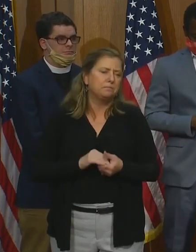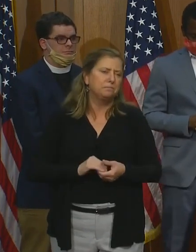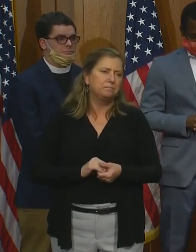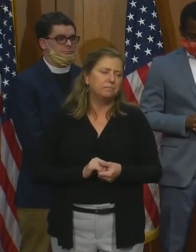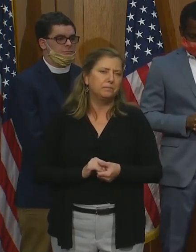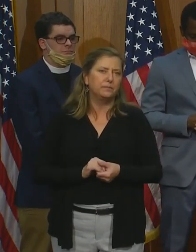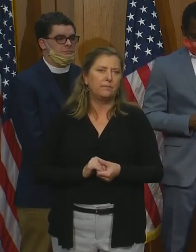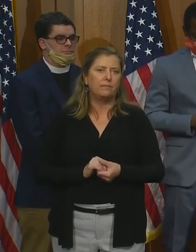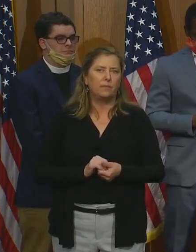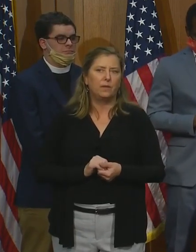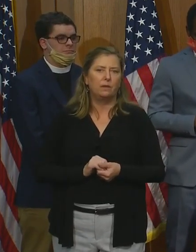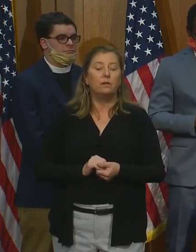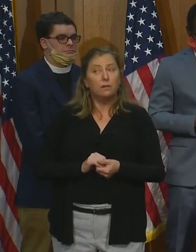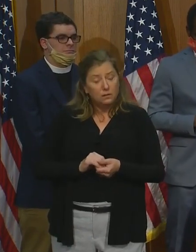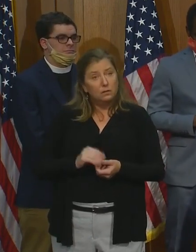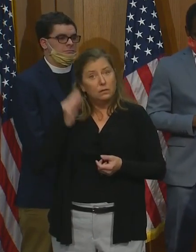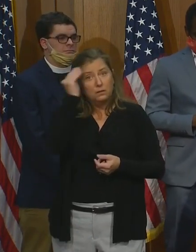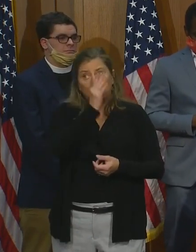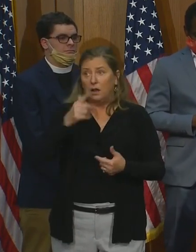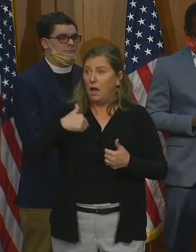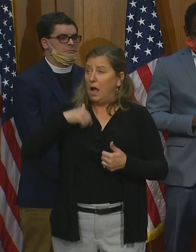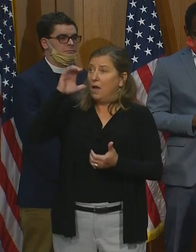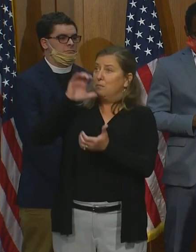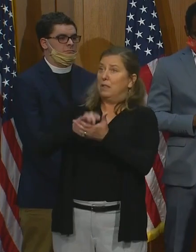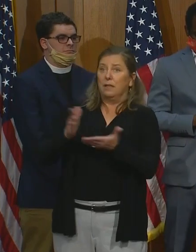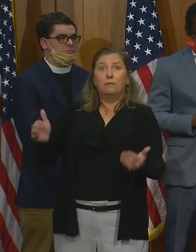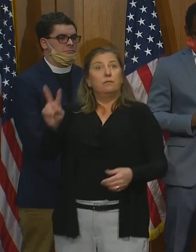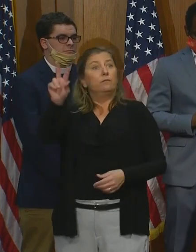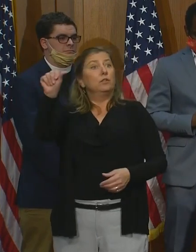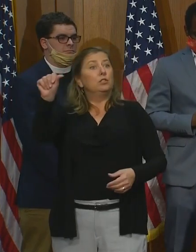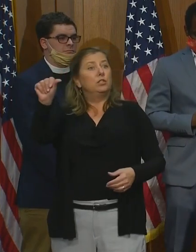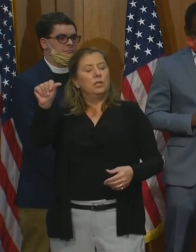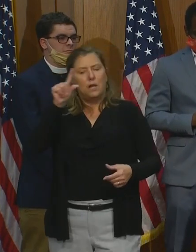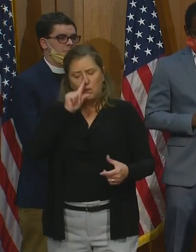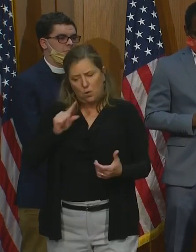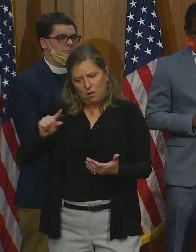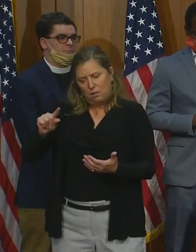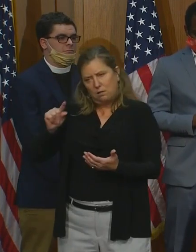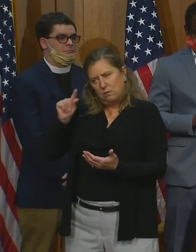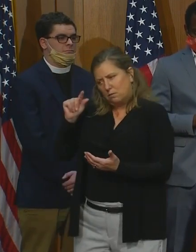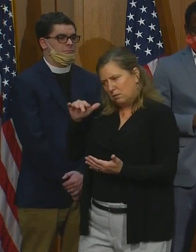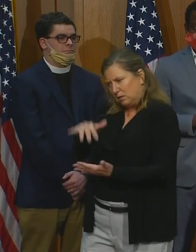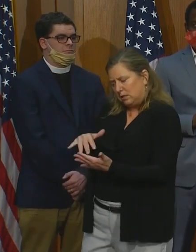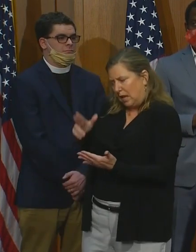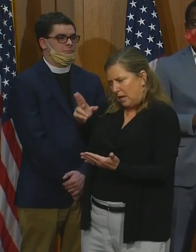PEOPLE WILL BE ANGRY. BUT MY